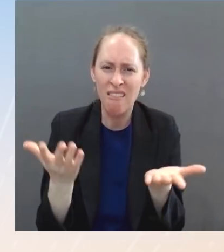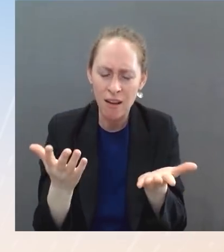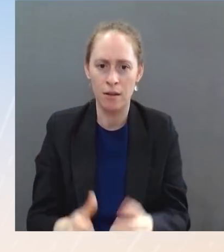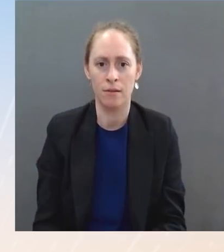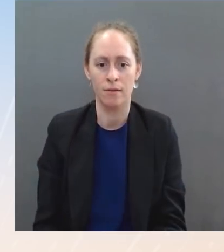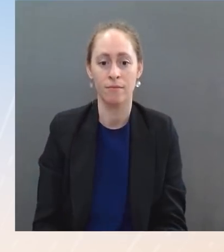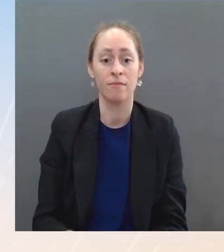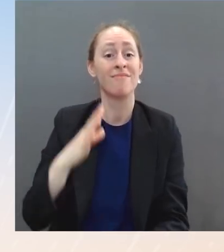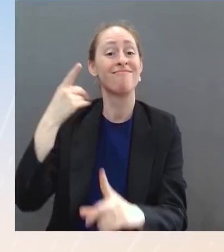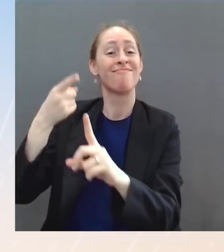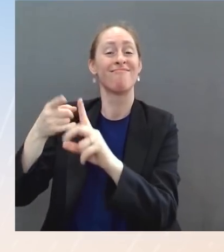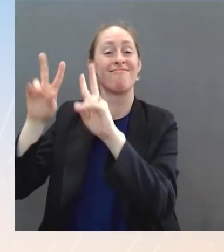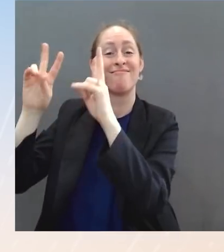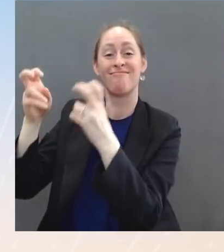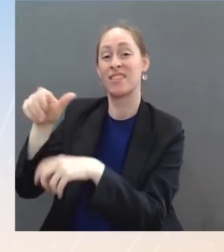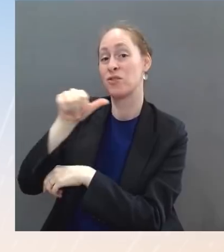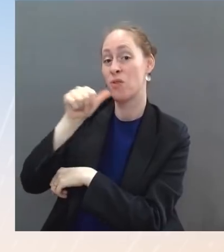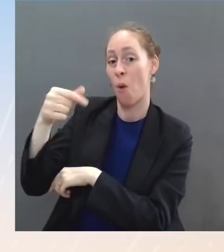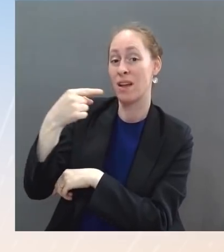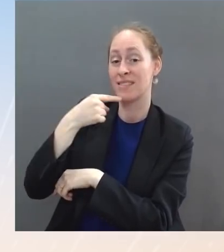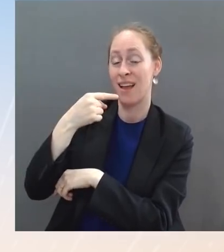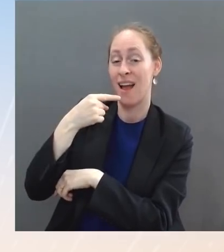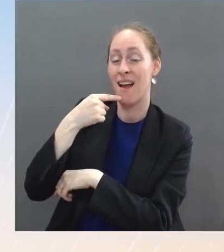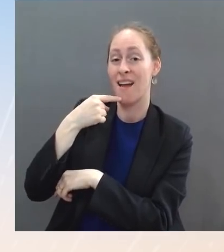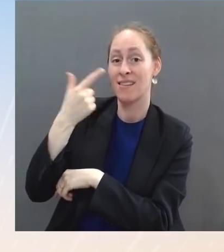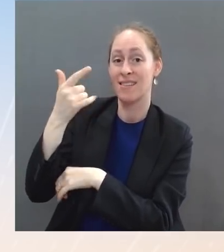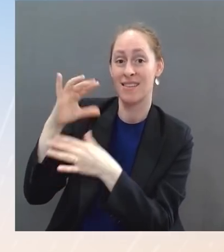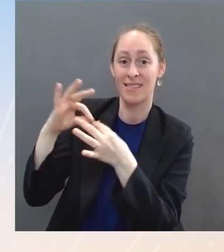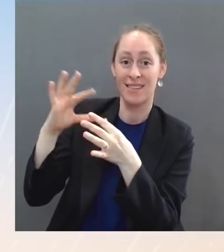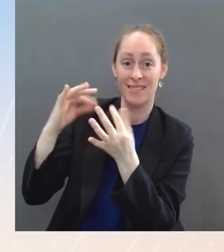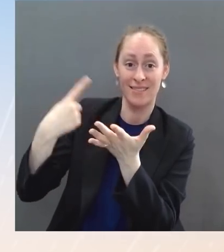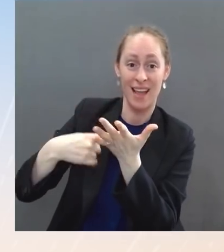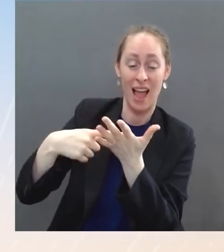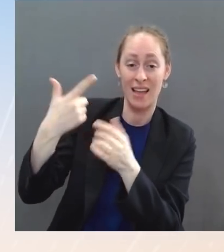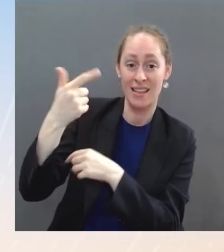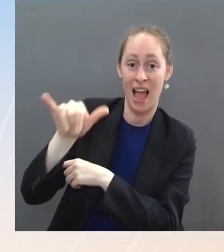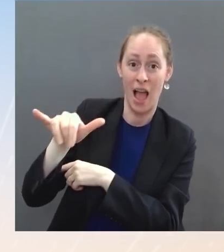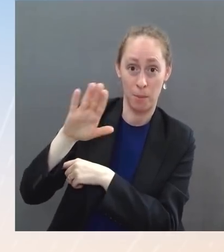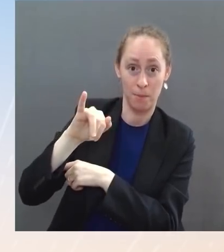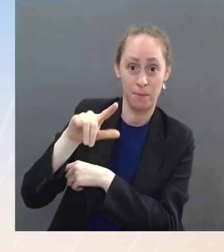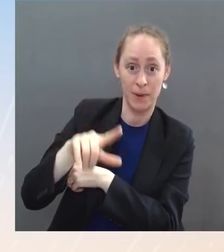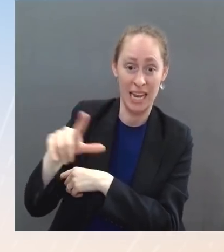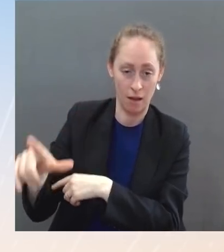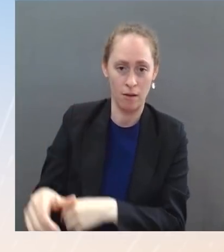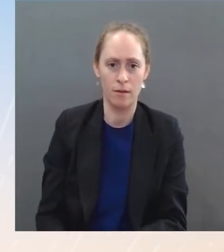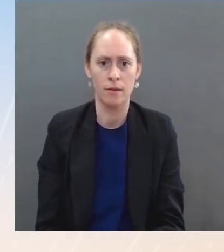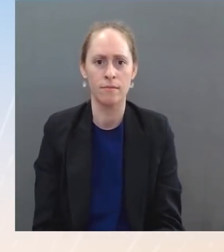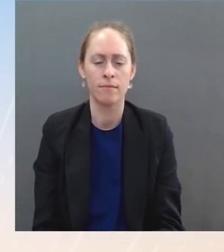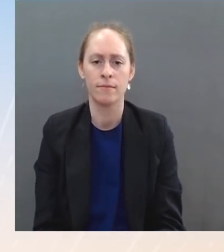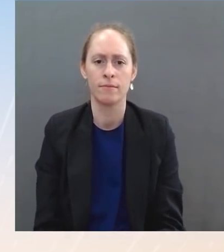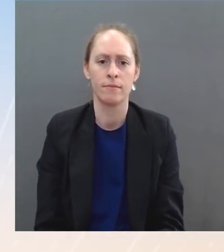Ms. Psaki: -- and made clear that as we look at this -- this law, what we think it's a reflection of